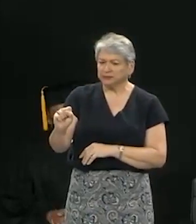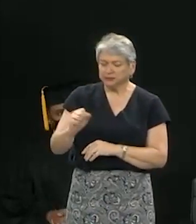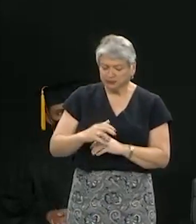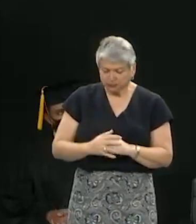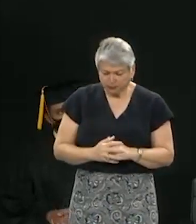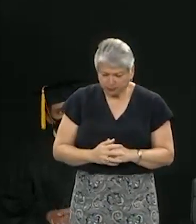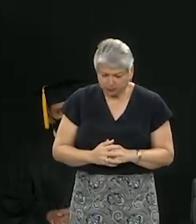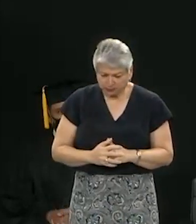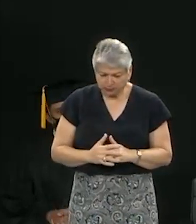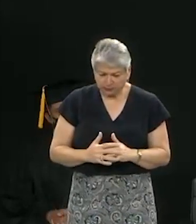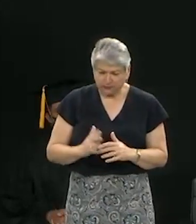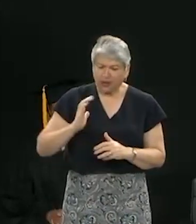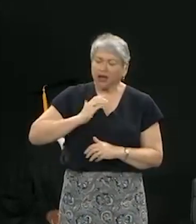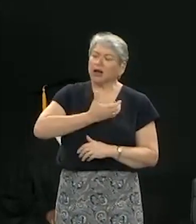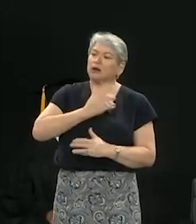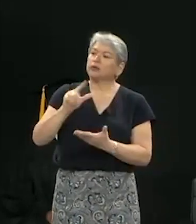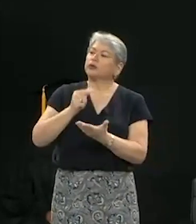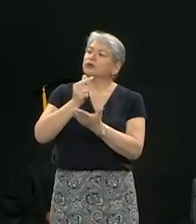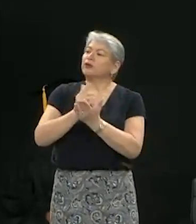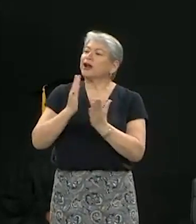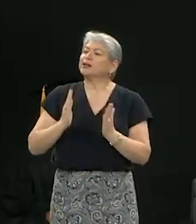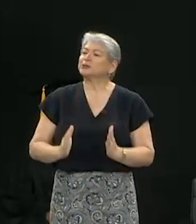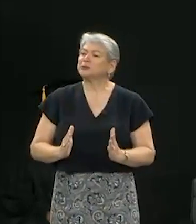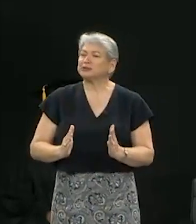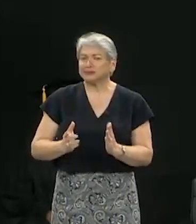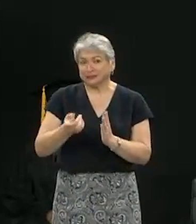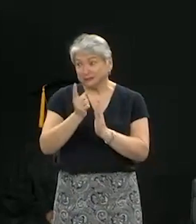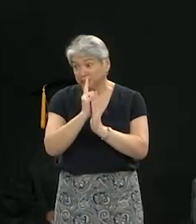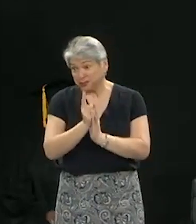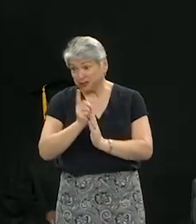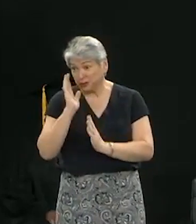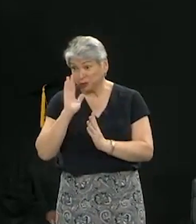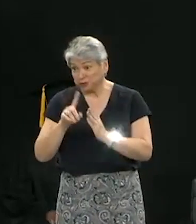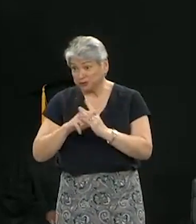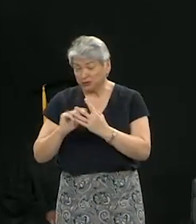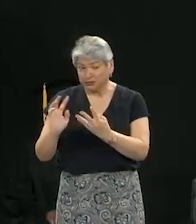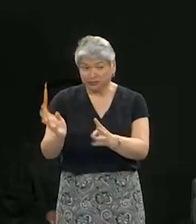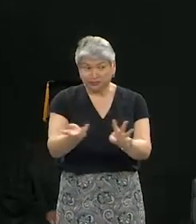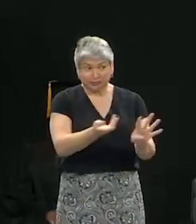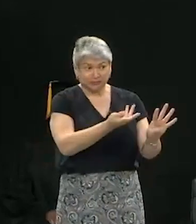For our graduates, who in just about a minute will begin to start walking across the stage,